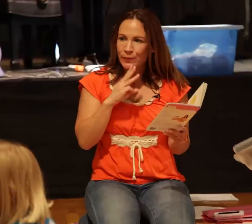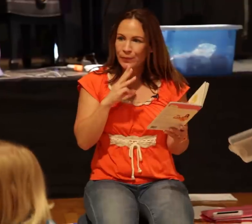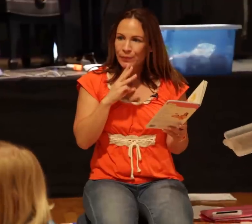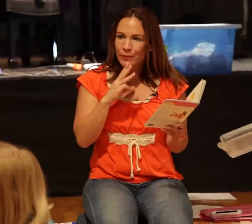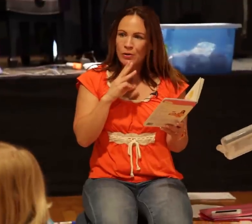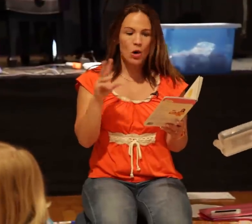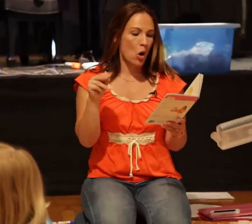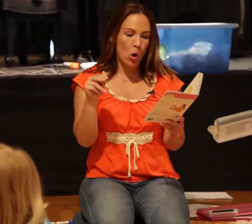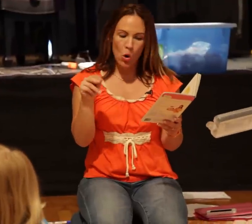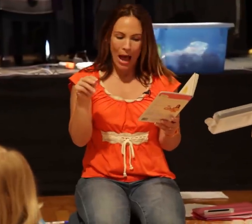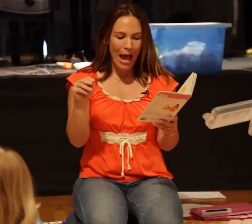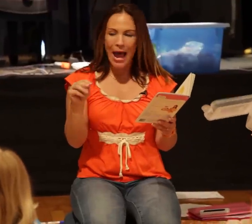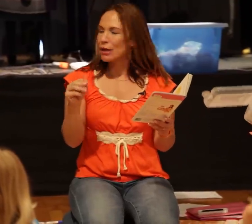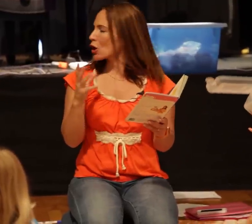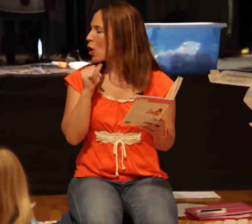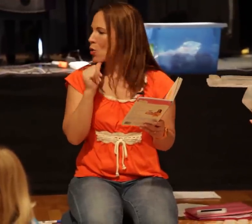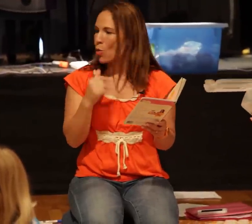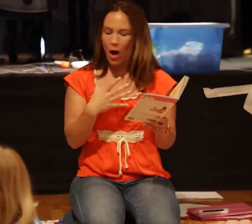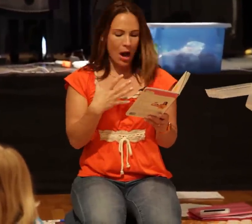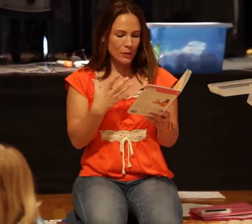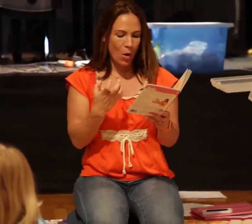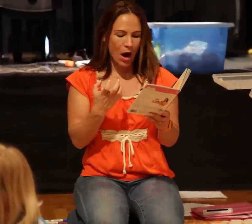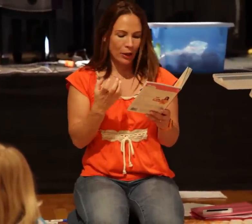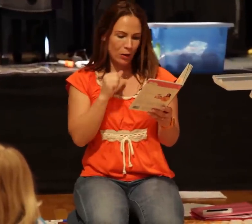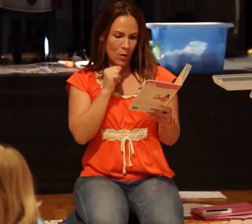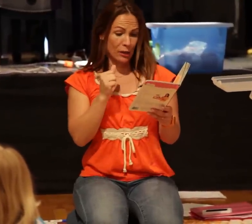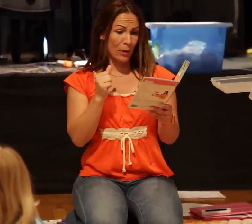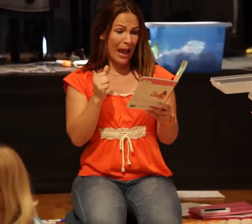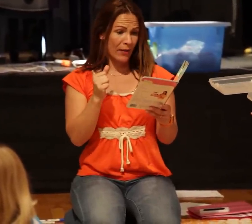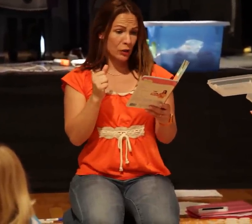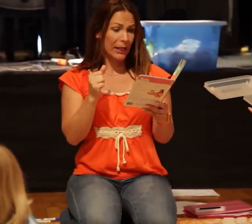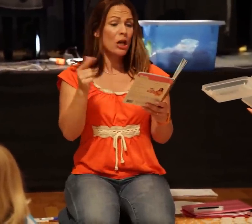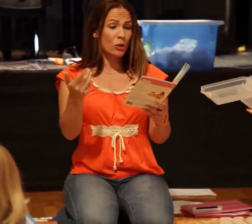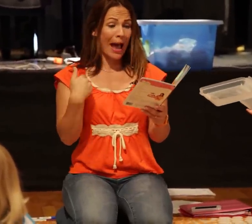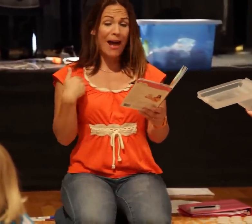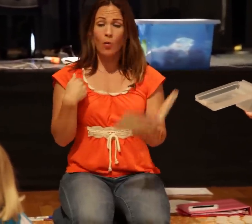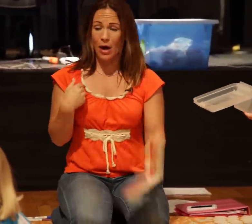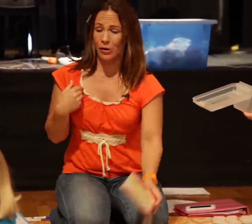No, I DON'T-WANT WATER. No, I don't have actually. Do you have water?